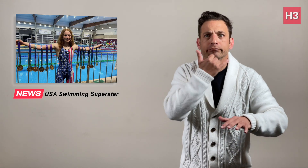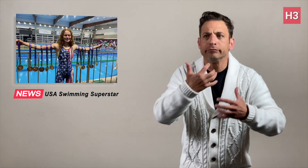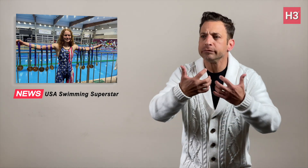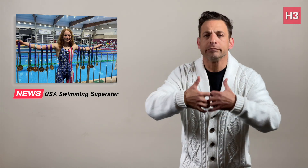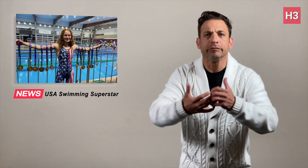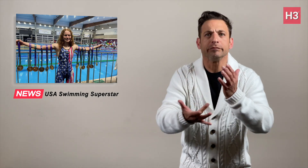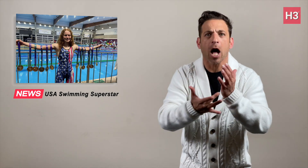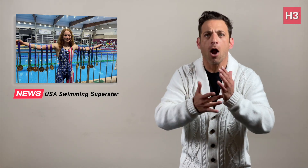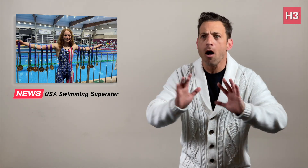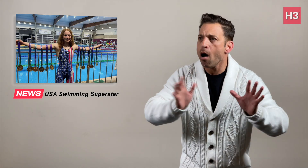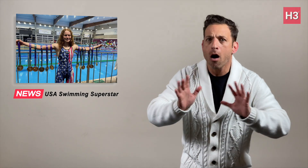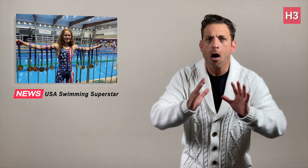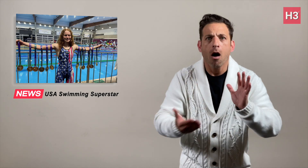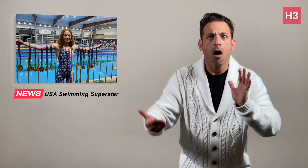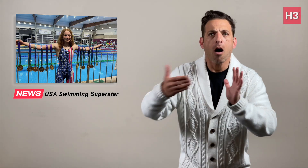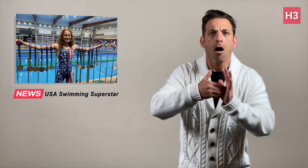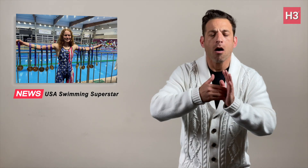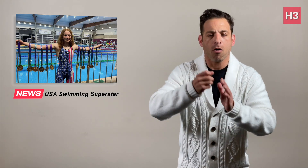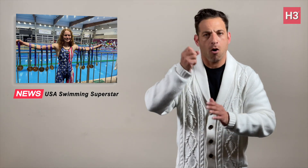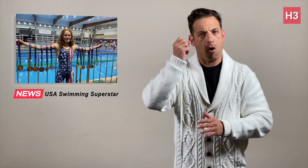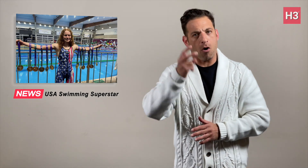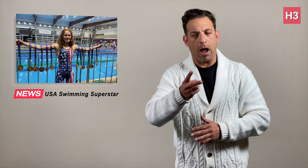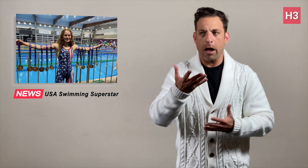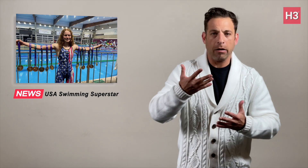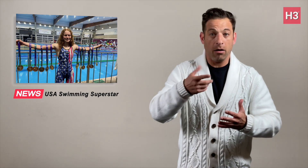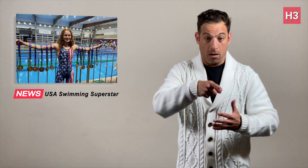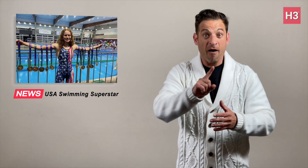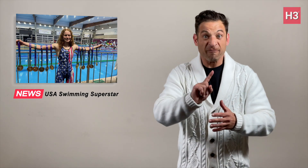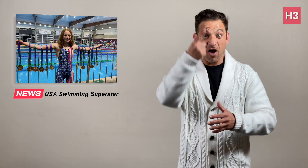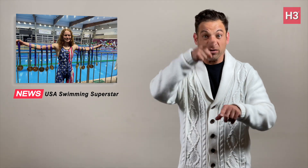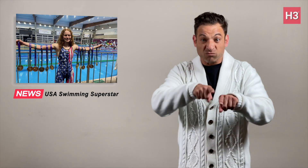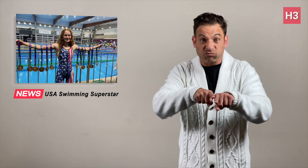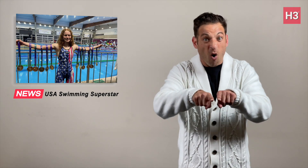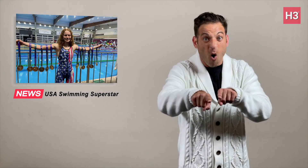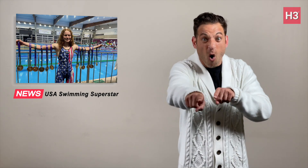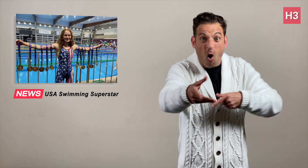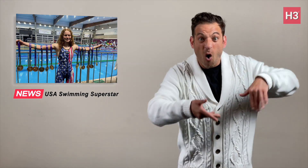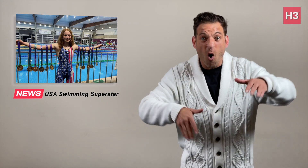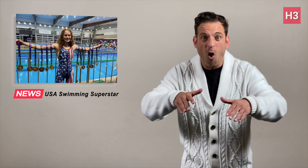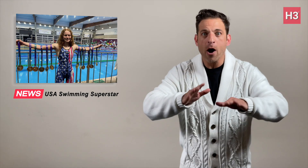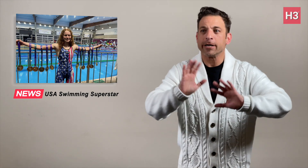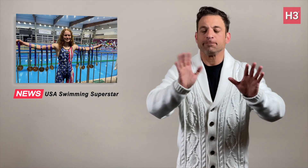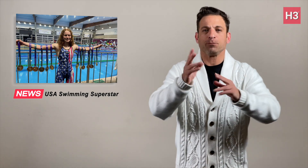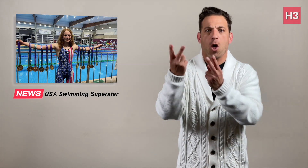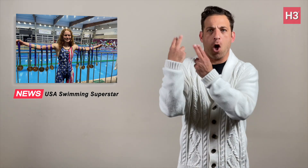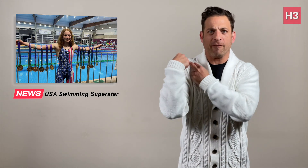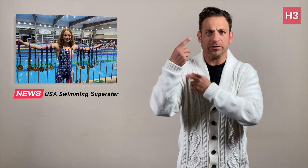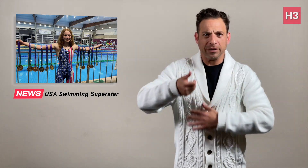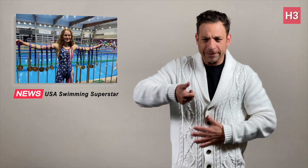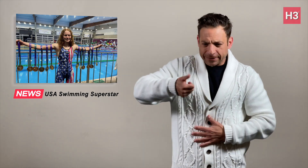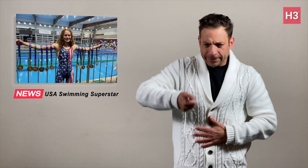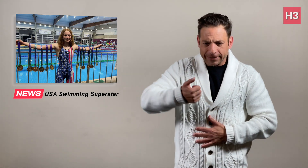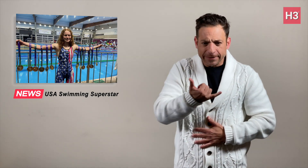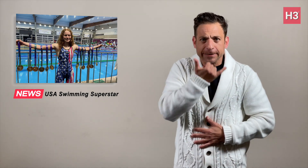She won the final heat but, unfortunately, the officials' times failed